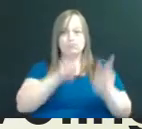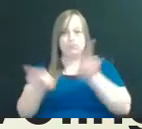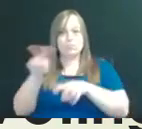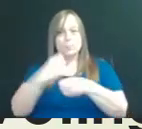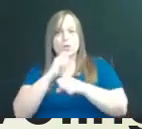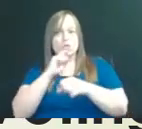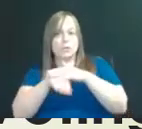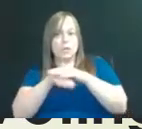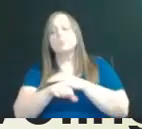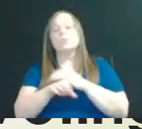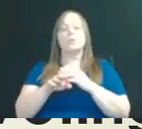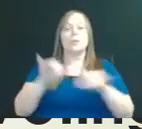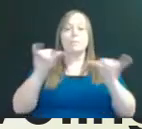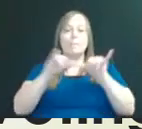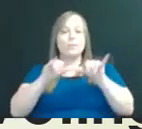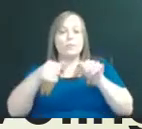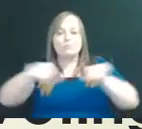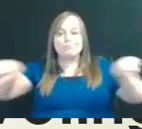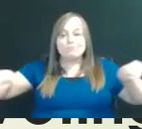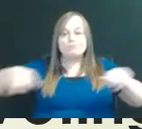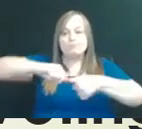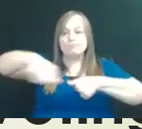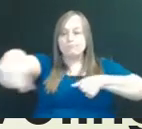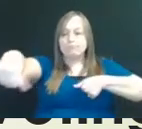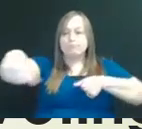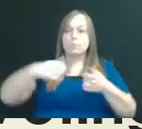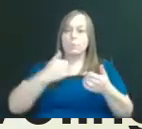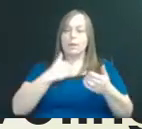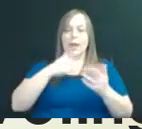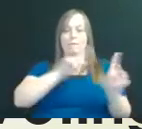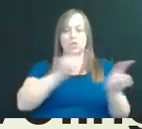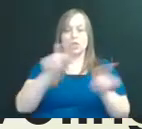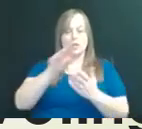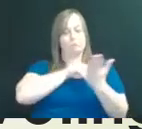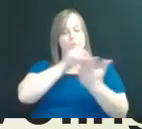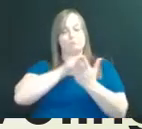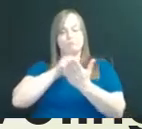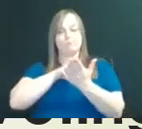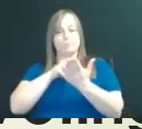We go out with our measuring tape and we have a survey that we fill out and we go through our checks